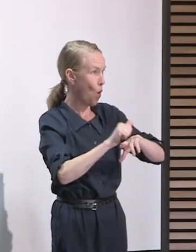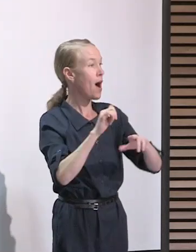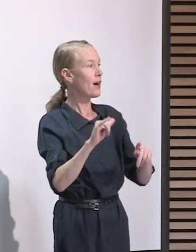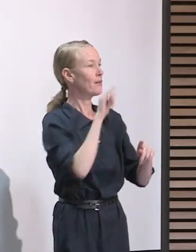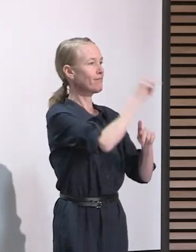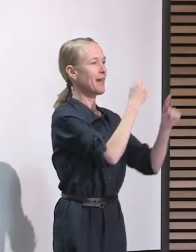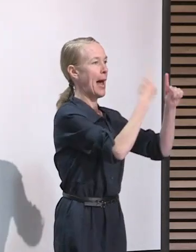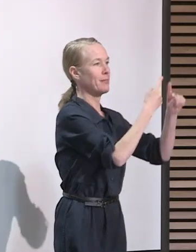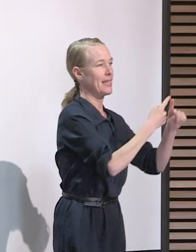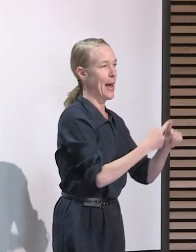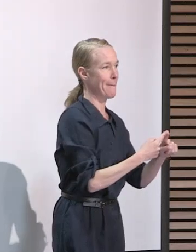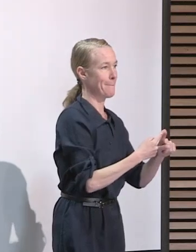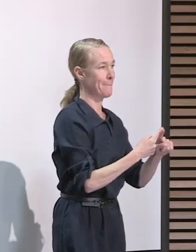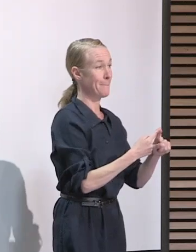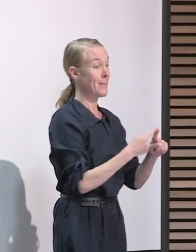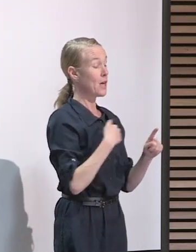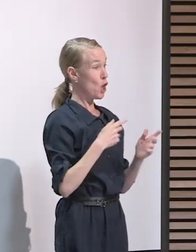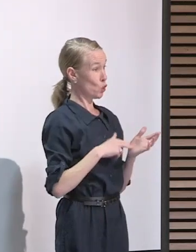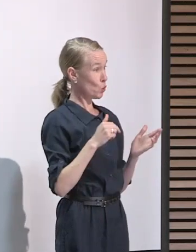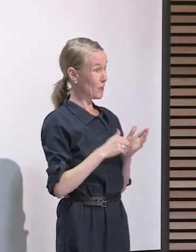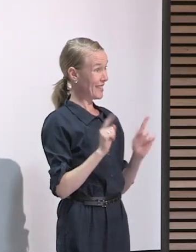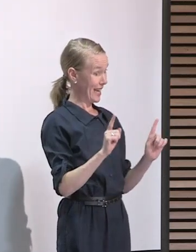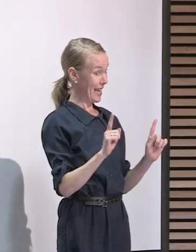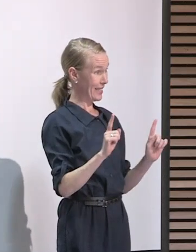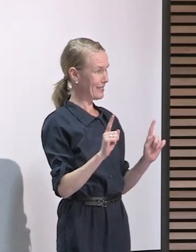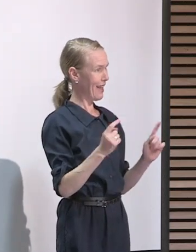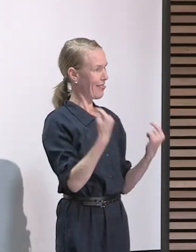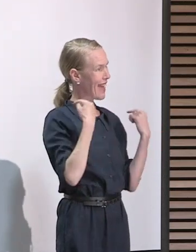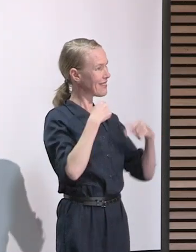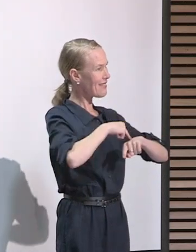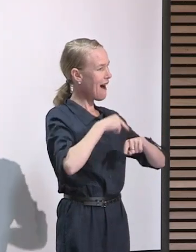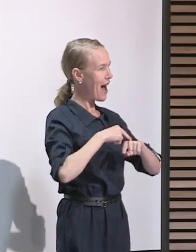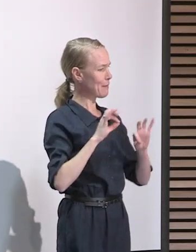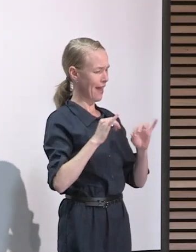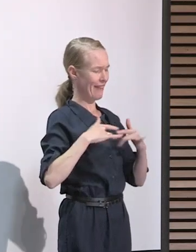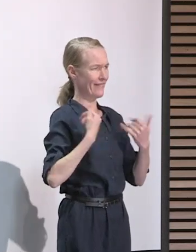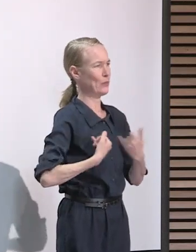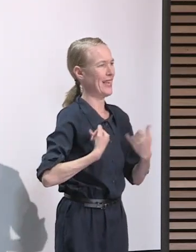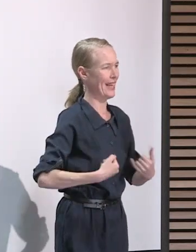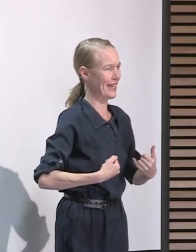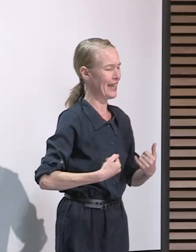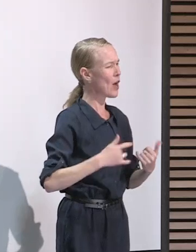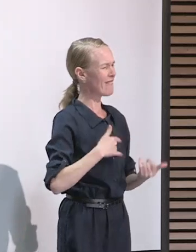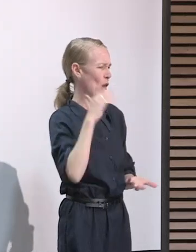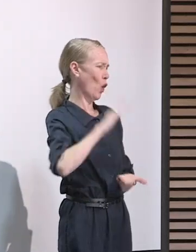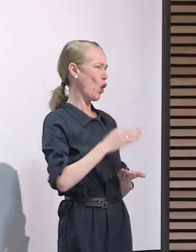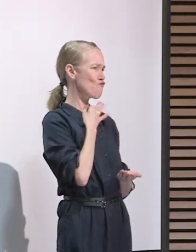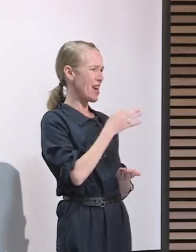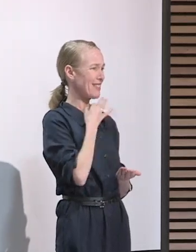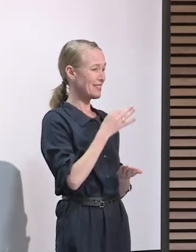who travelled to Belgium on 6 August and transited also through Singapore via